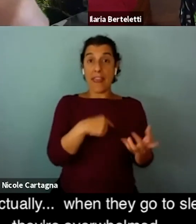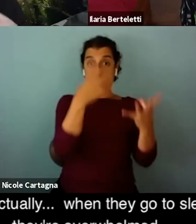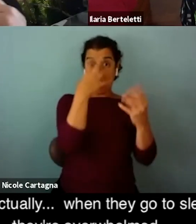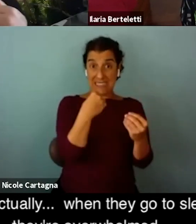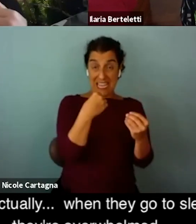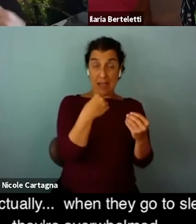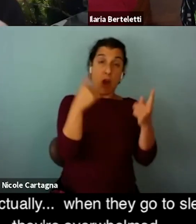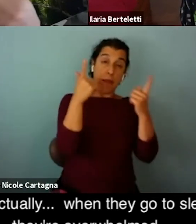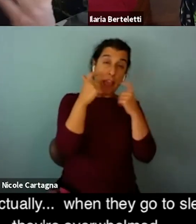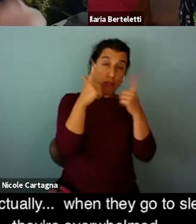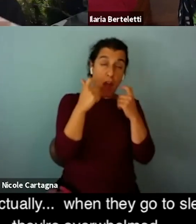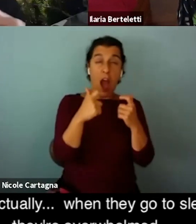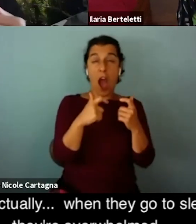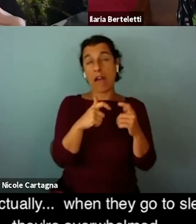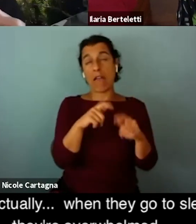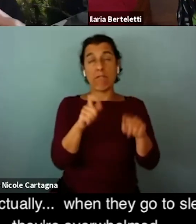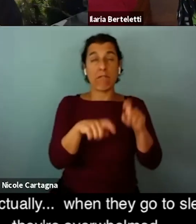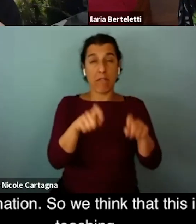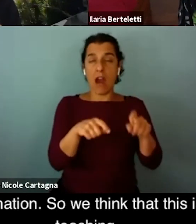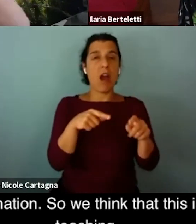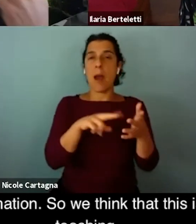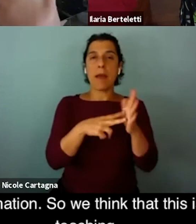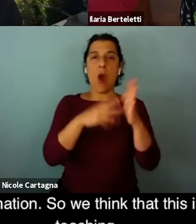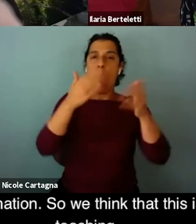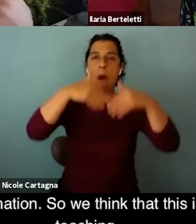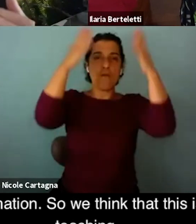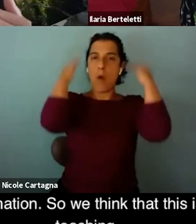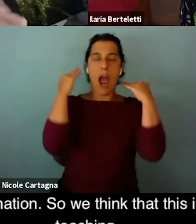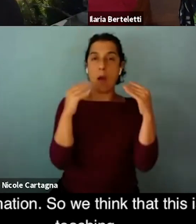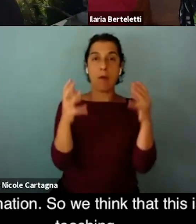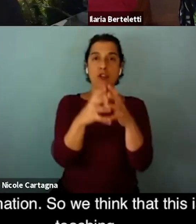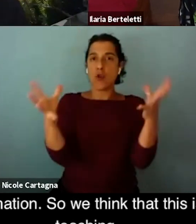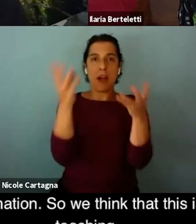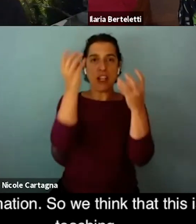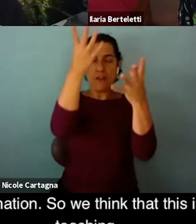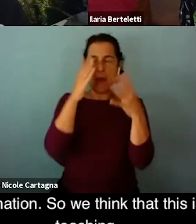they fuss they're overwhelmed they've taken in too much information so we think that this is